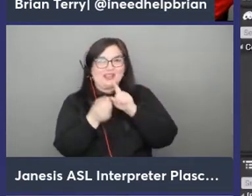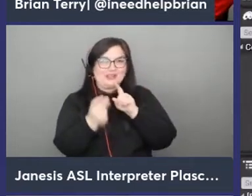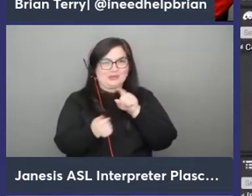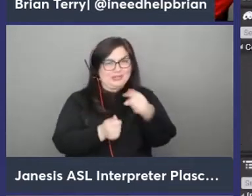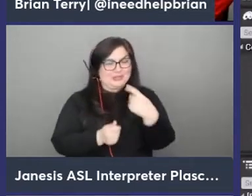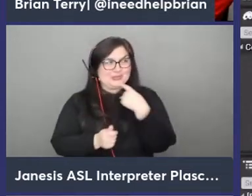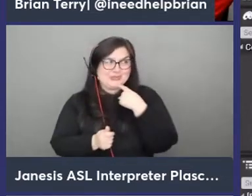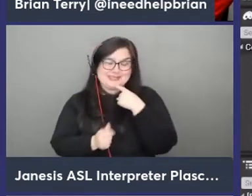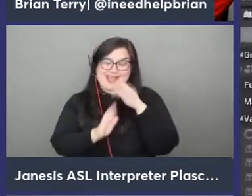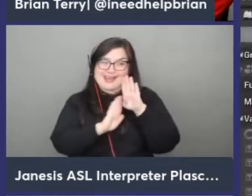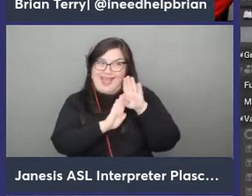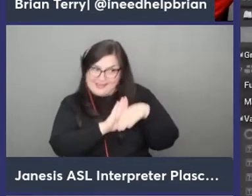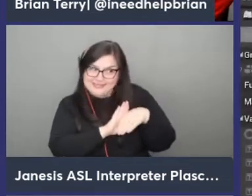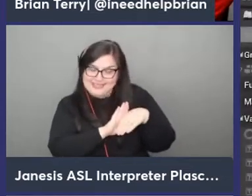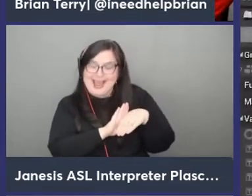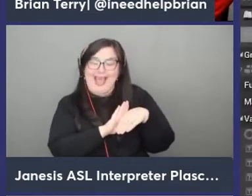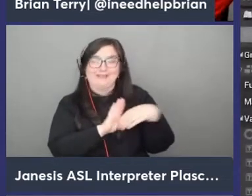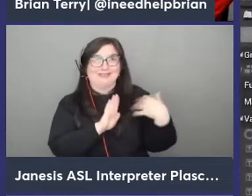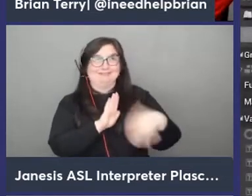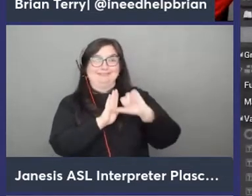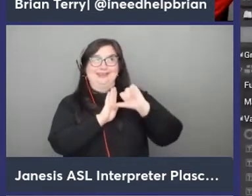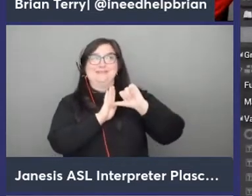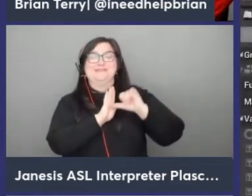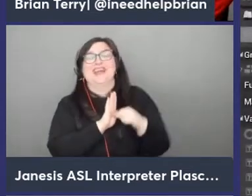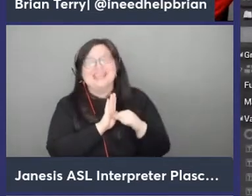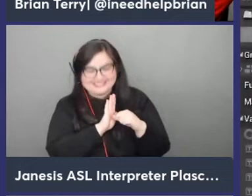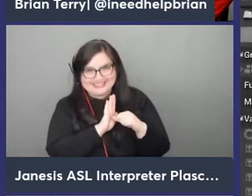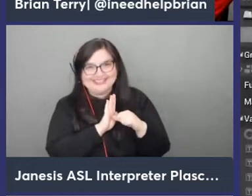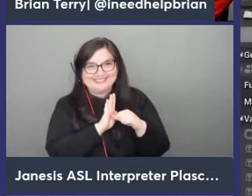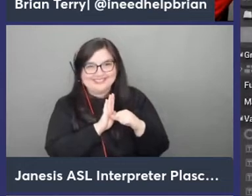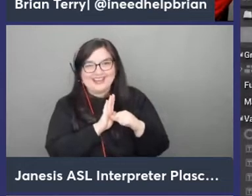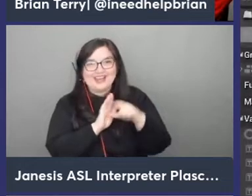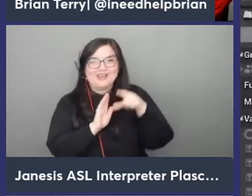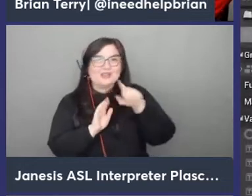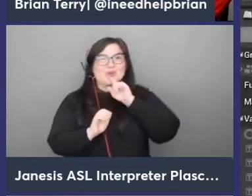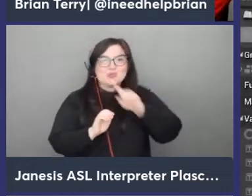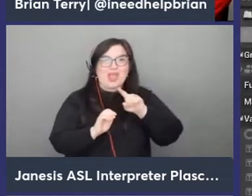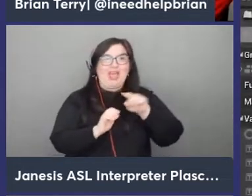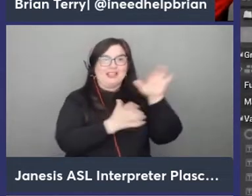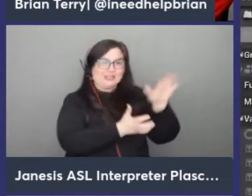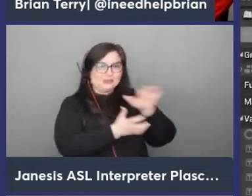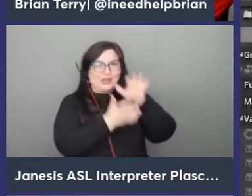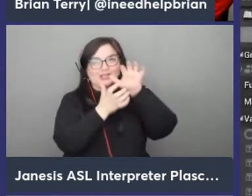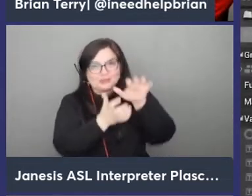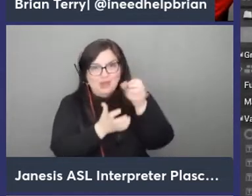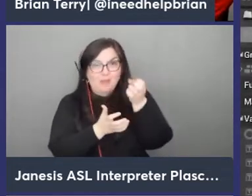Like that's pretty impressive. It's drag and drop or copy and paste just to get started